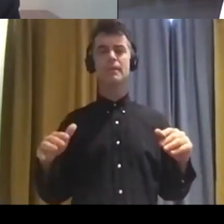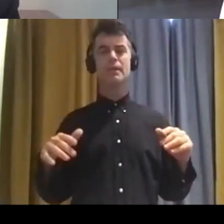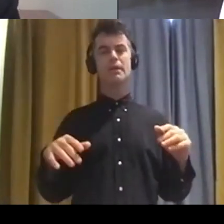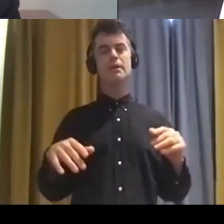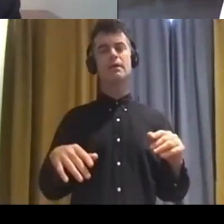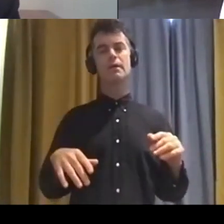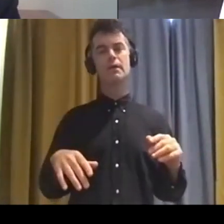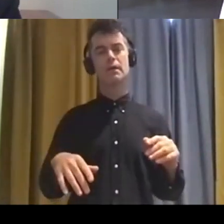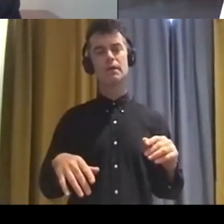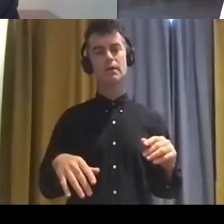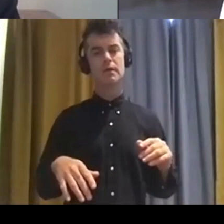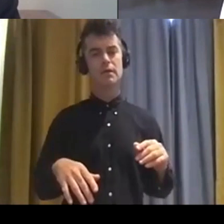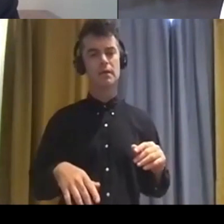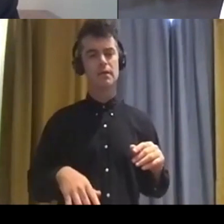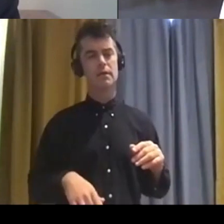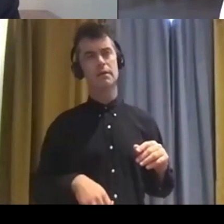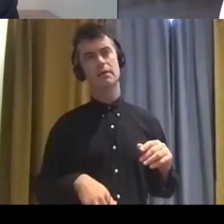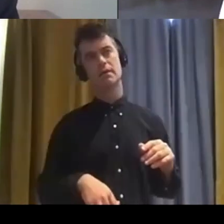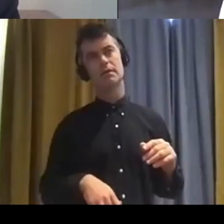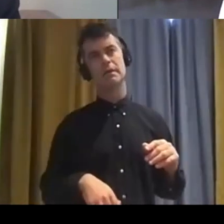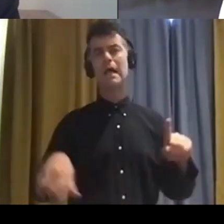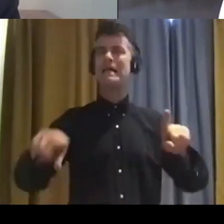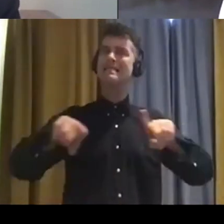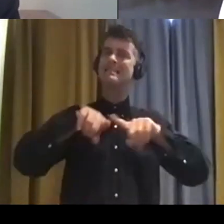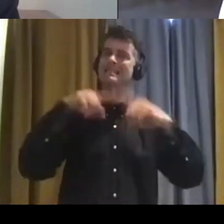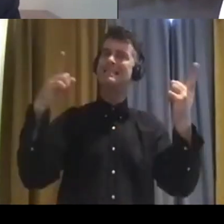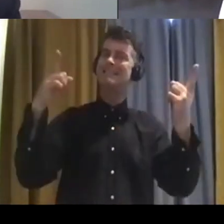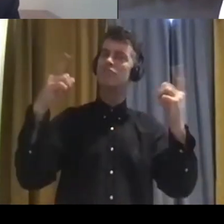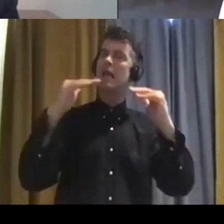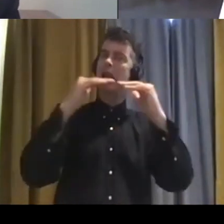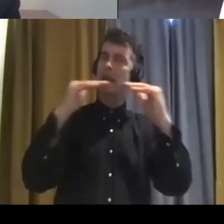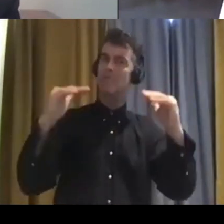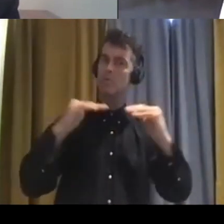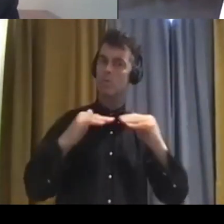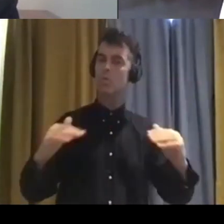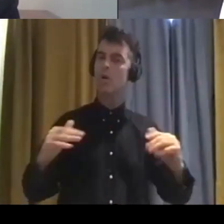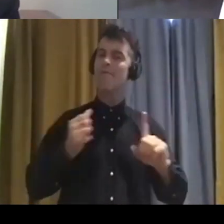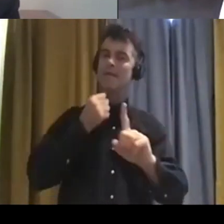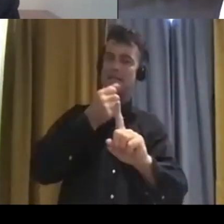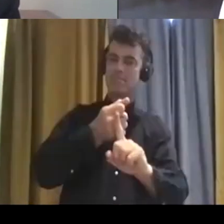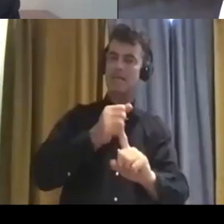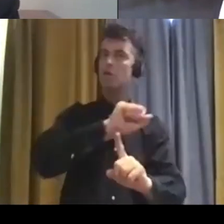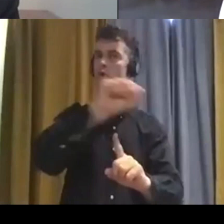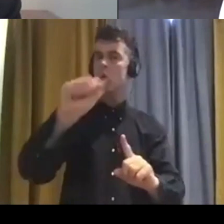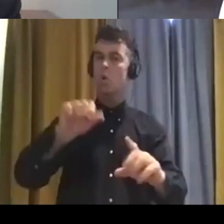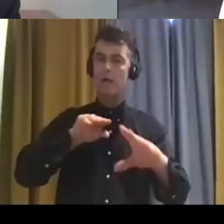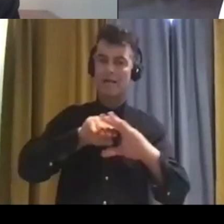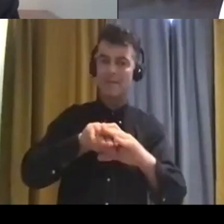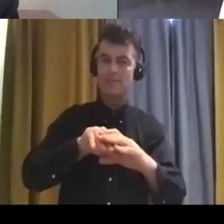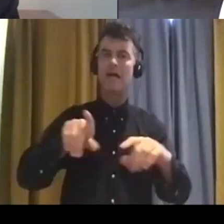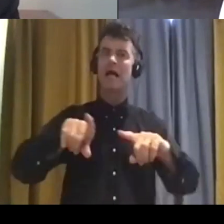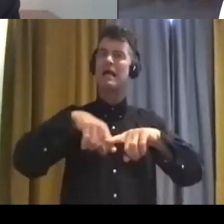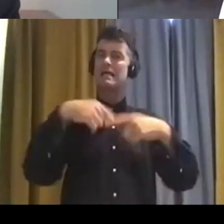different levels of impact in your investments and also different levels of financial returns